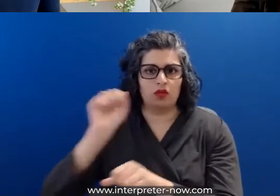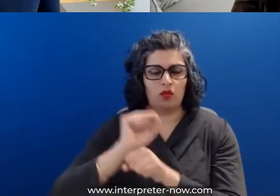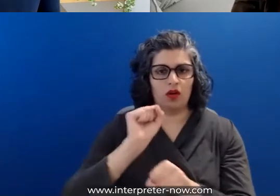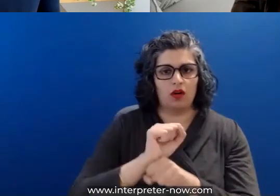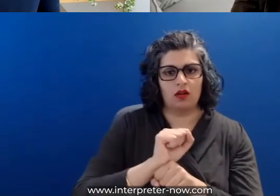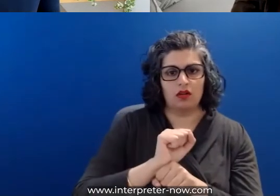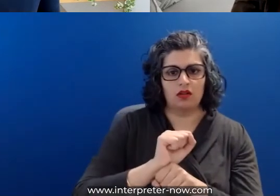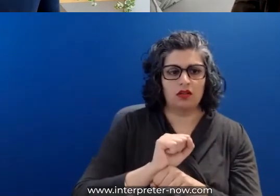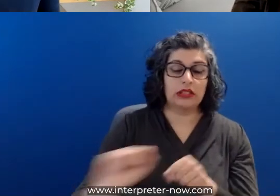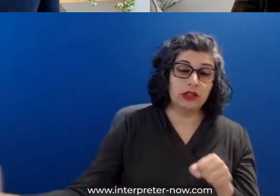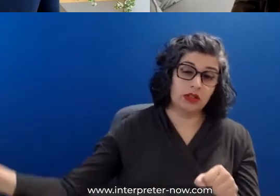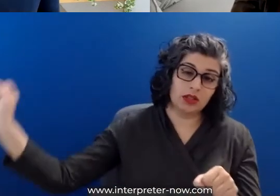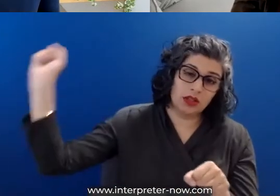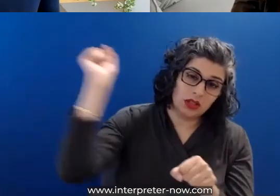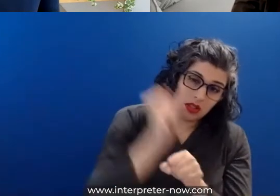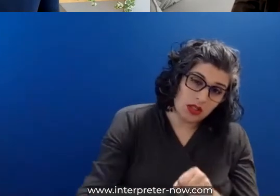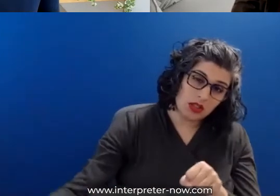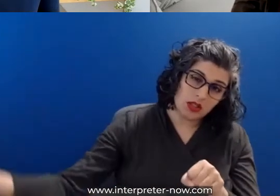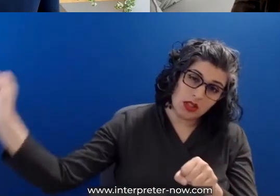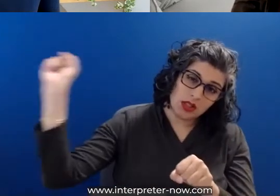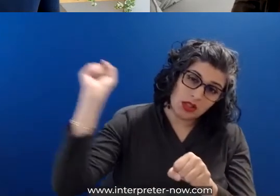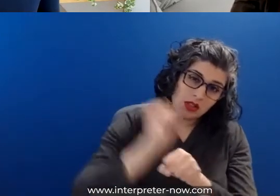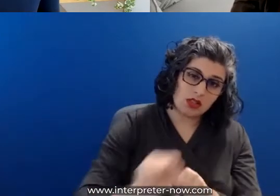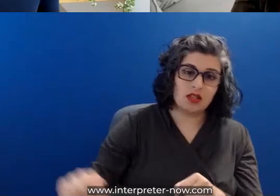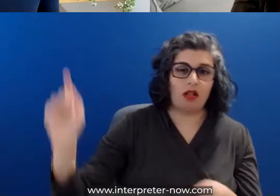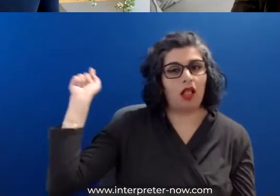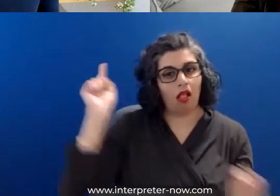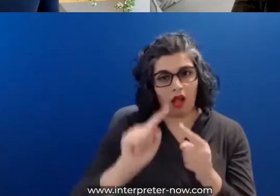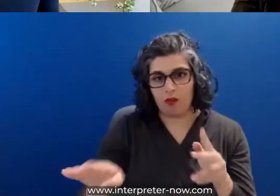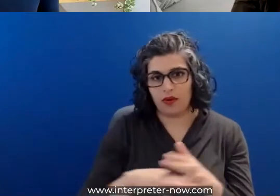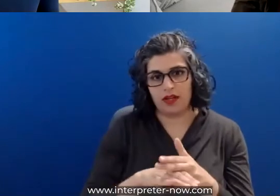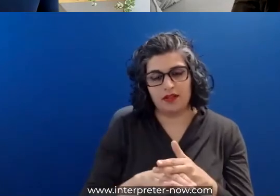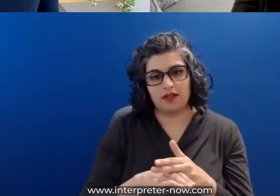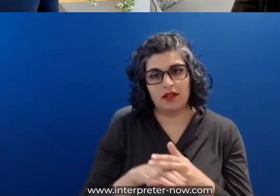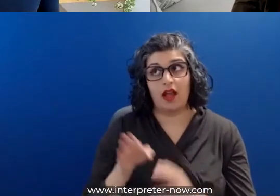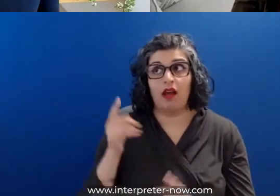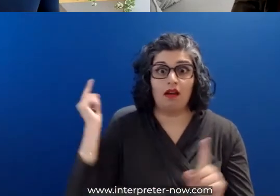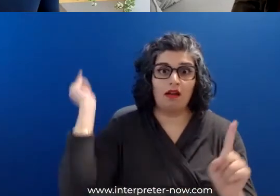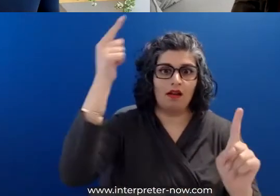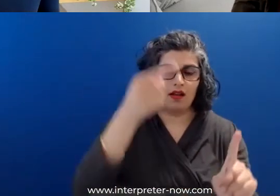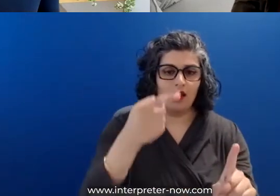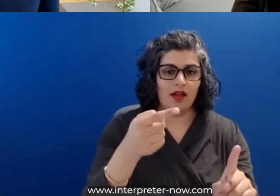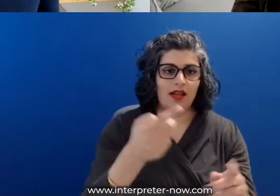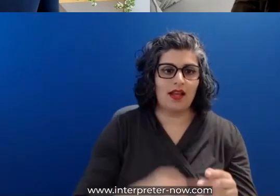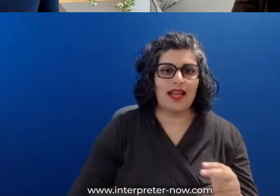longer and harder with fewer breaks, which ultimately increases the risk for workplace